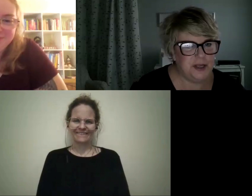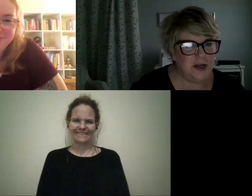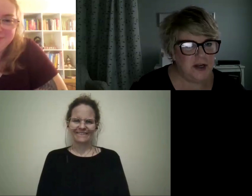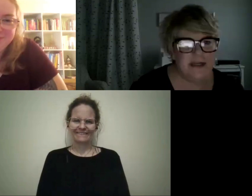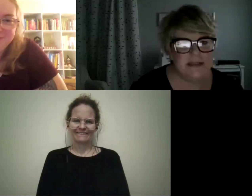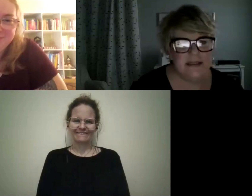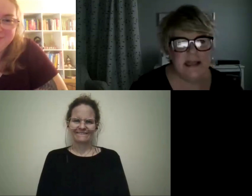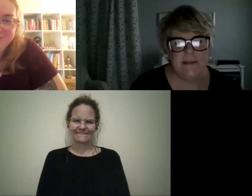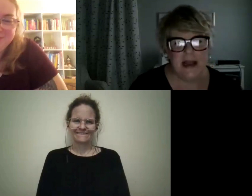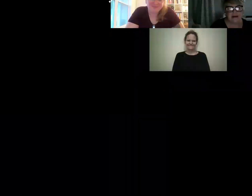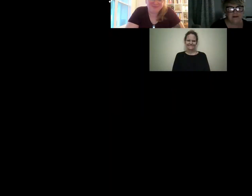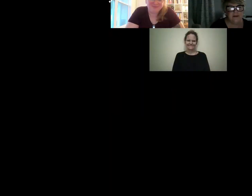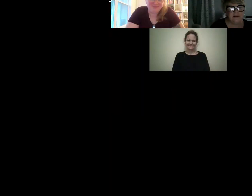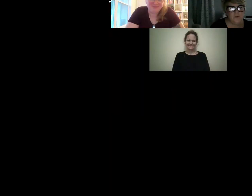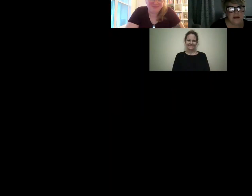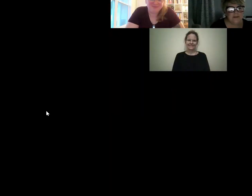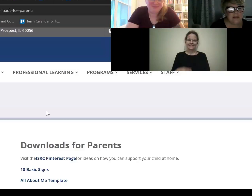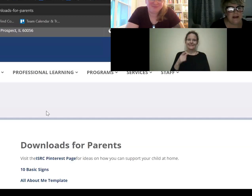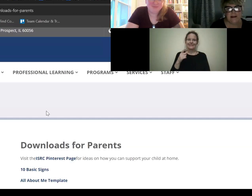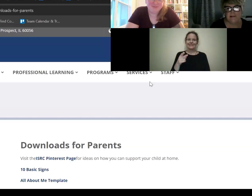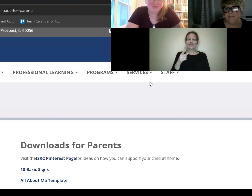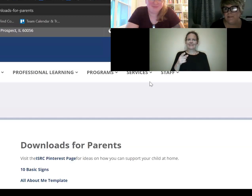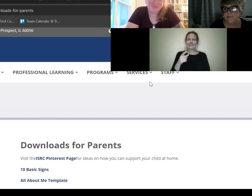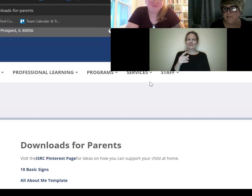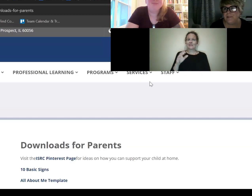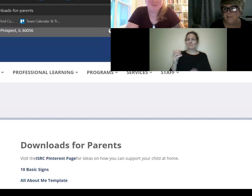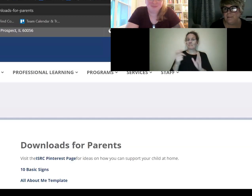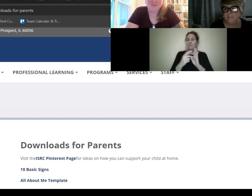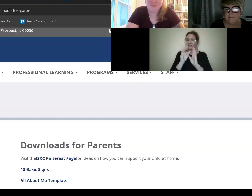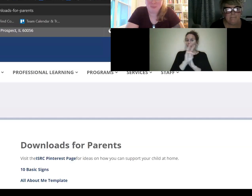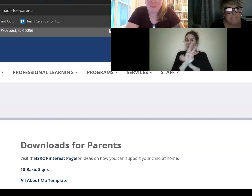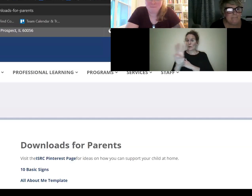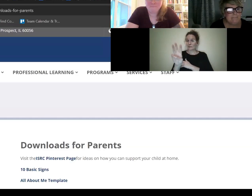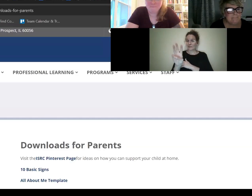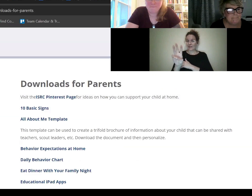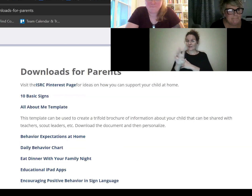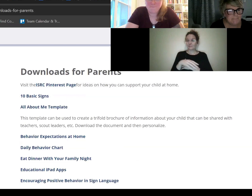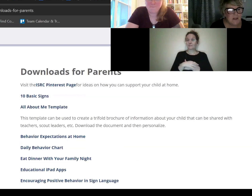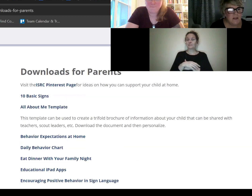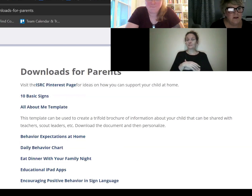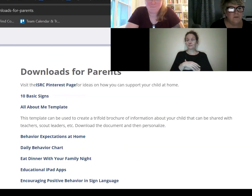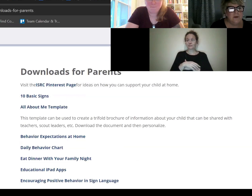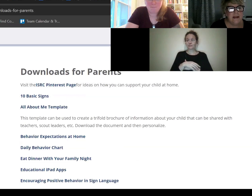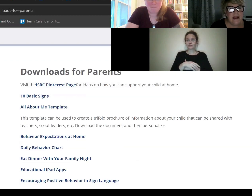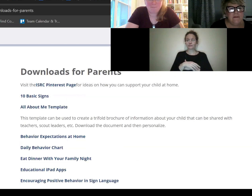They're in - so back to this website.